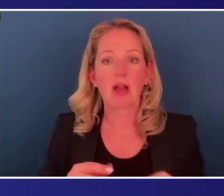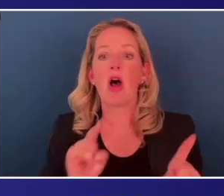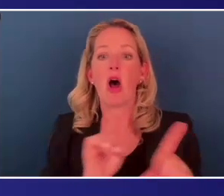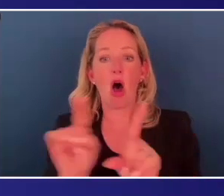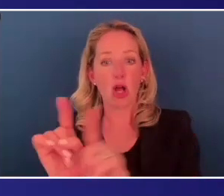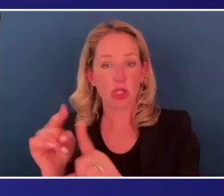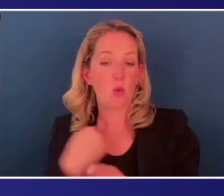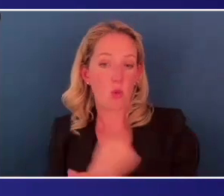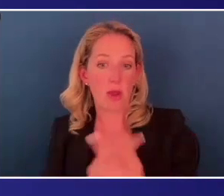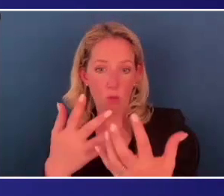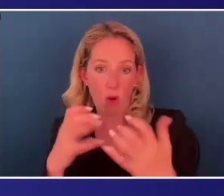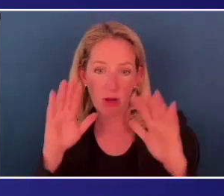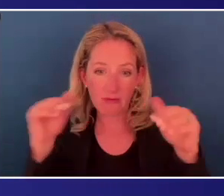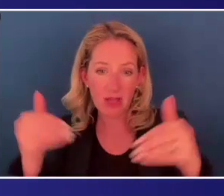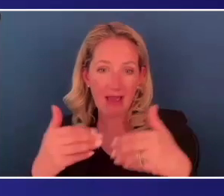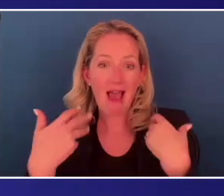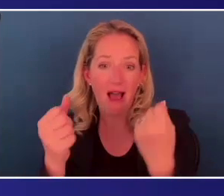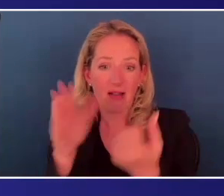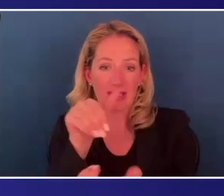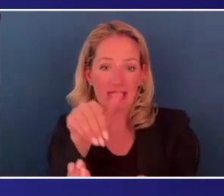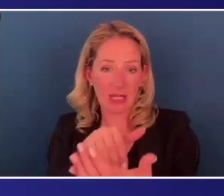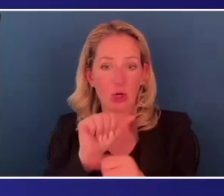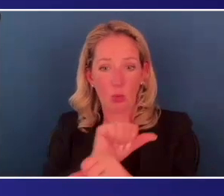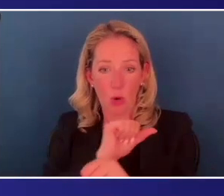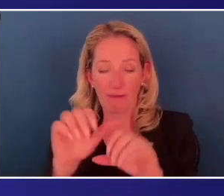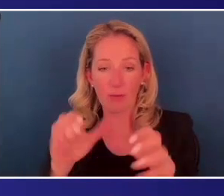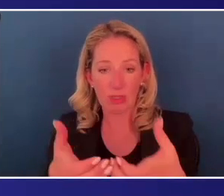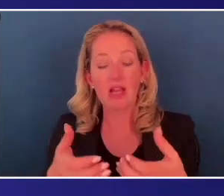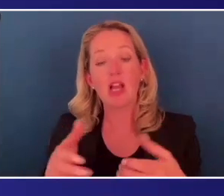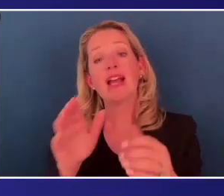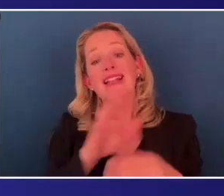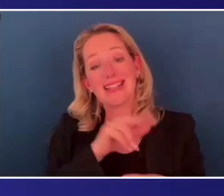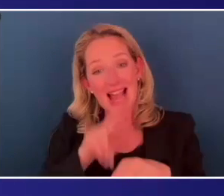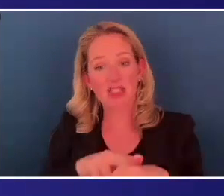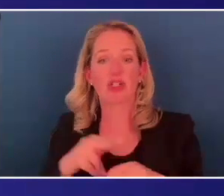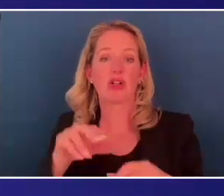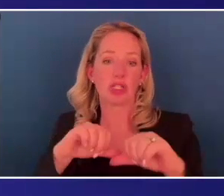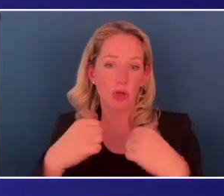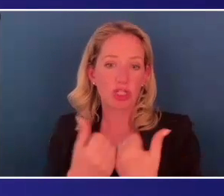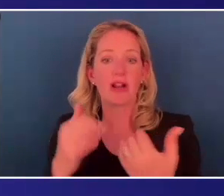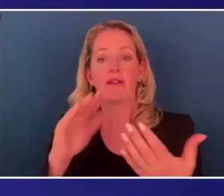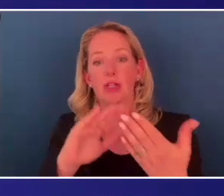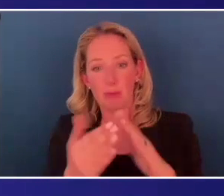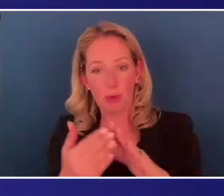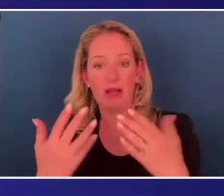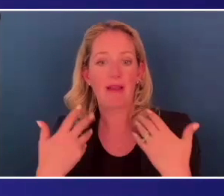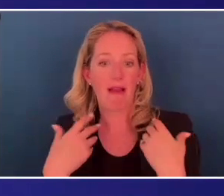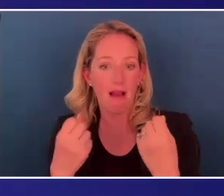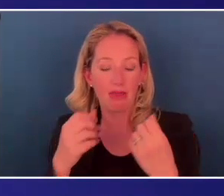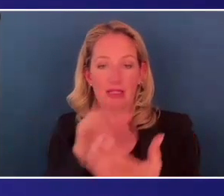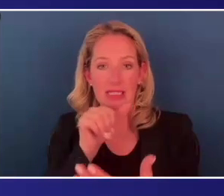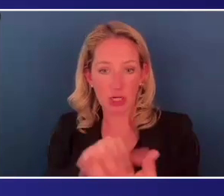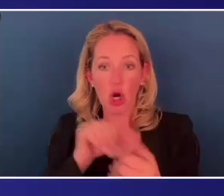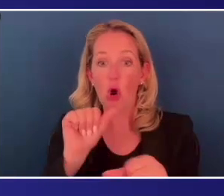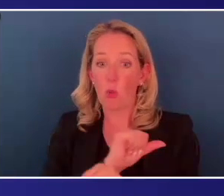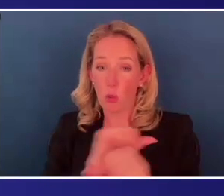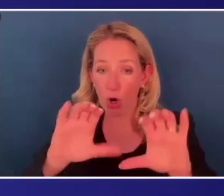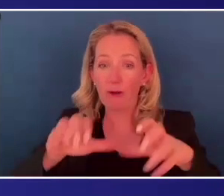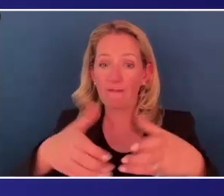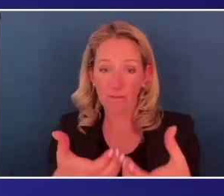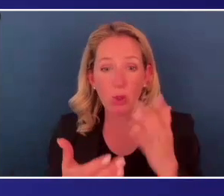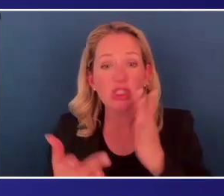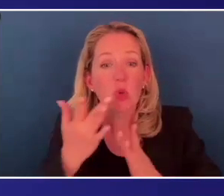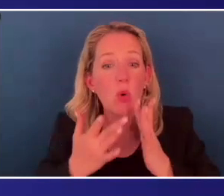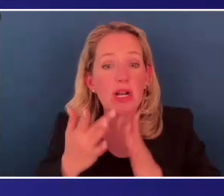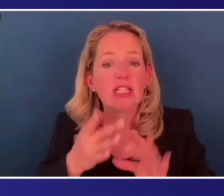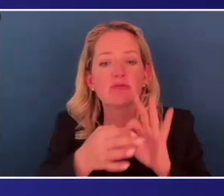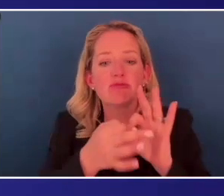As noted by the National Association of Community Health Centers, workforce shortages are largely driven by burnout and salary gaps in the nonprofit healthcare workforce.